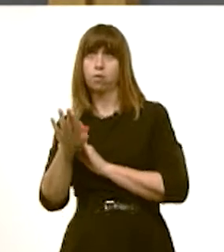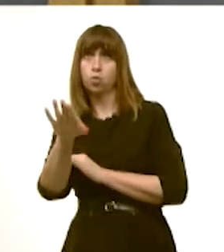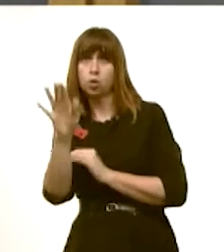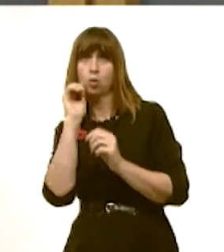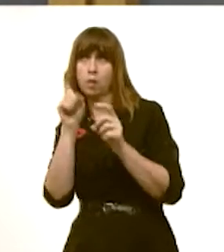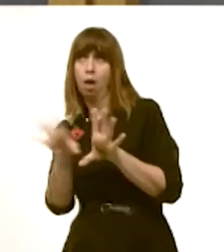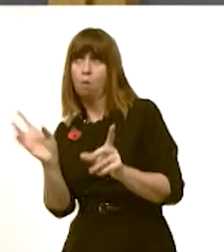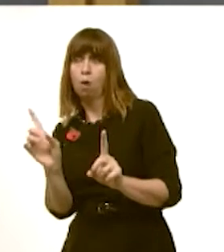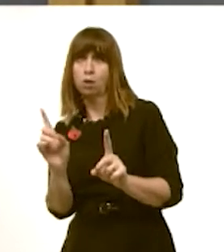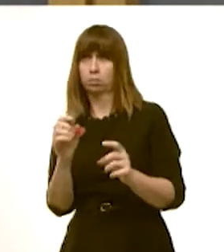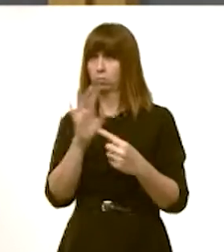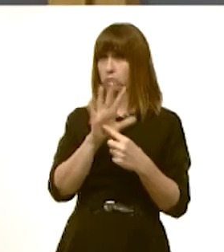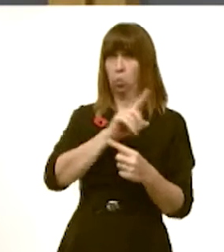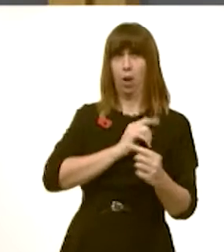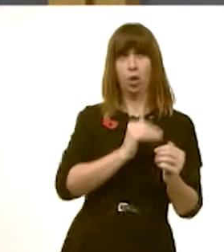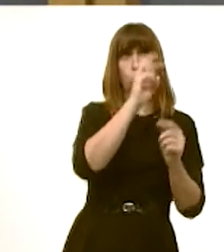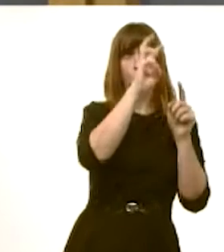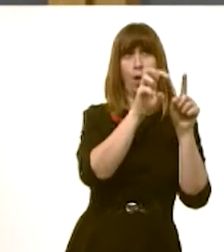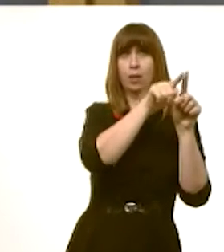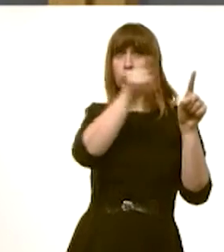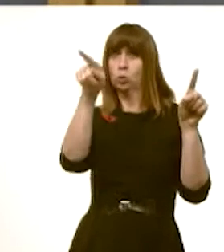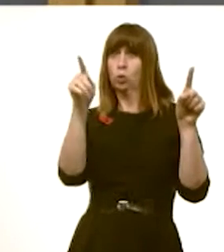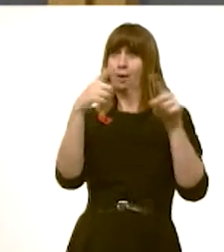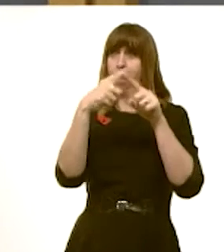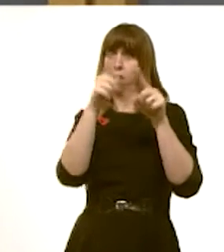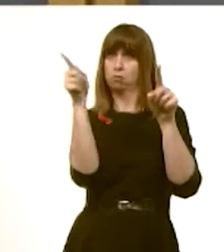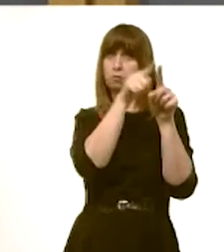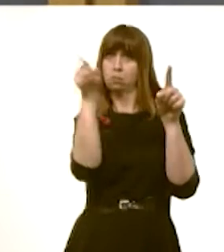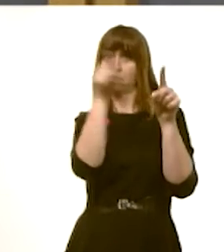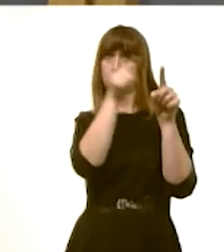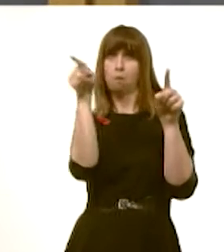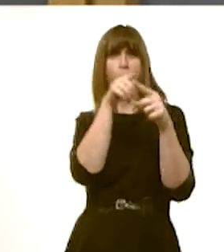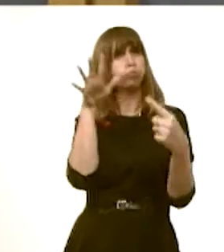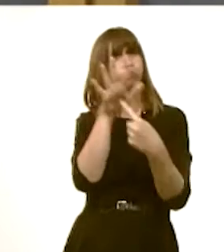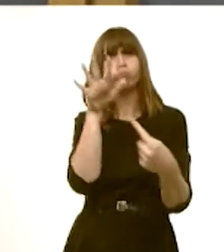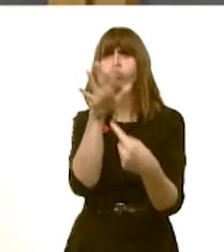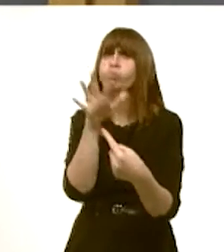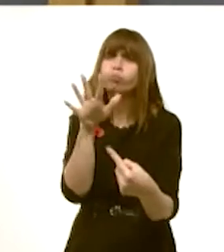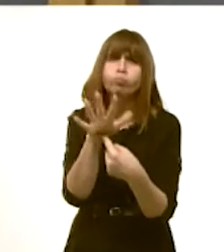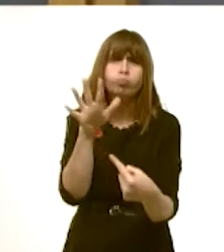north Wales to towns in the north-west of England are crucial services for people living